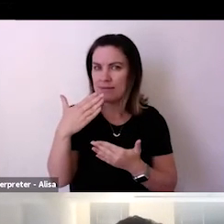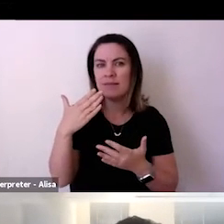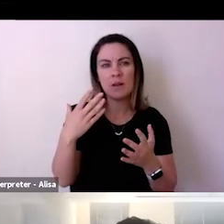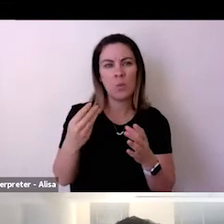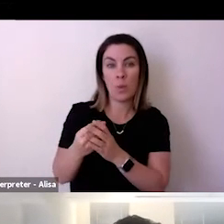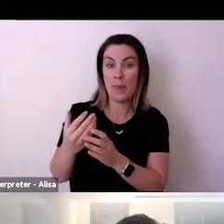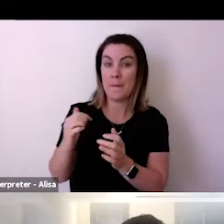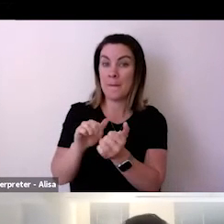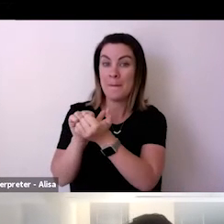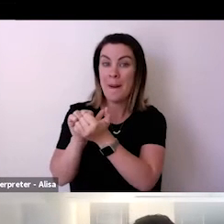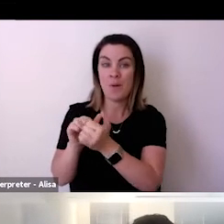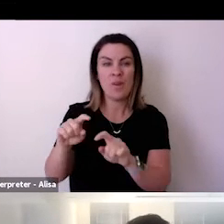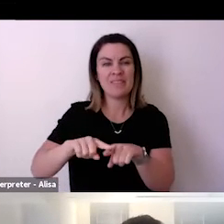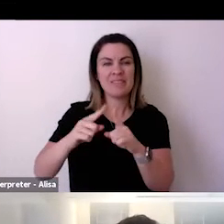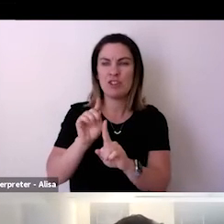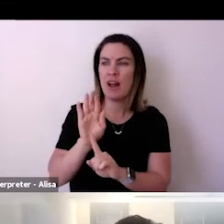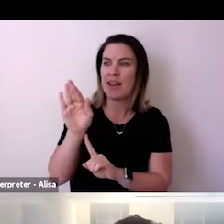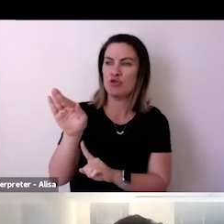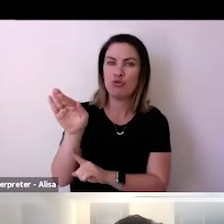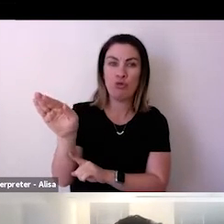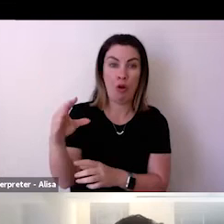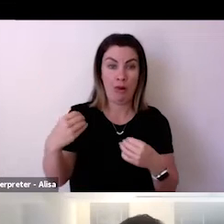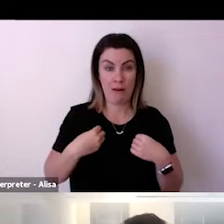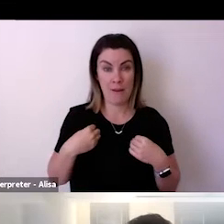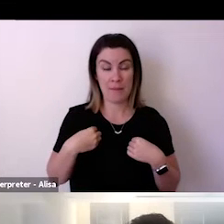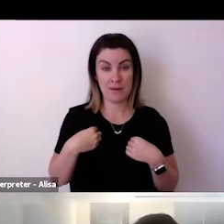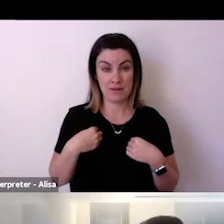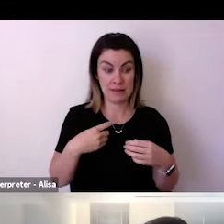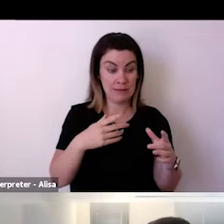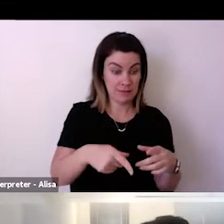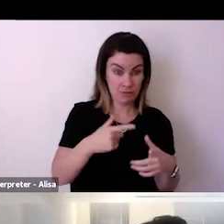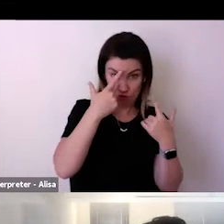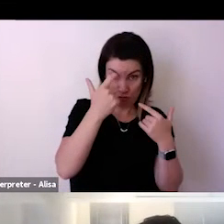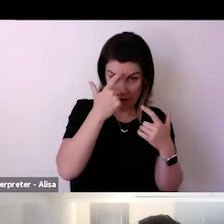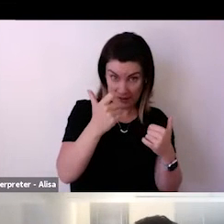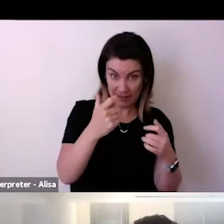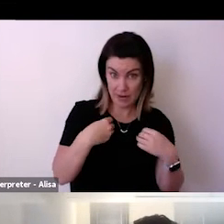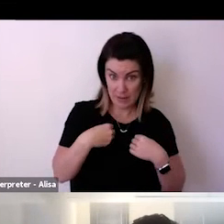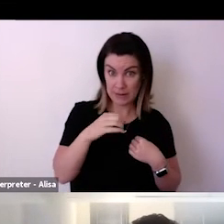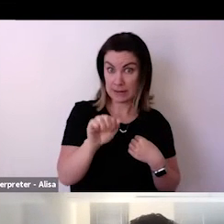companies, communities both within the creative sector and outside what most of the examples we found ran at small